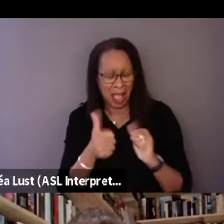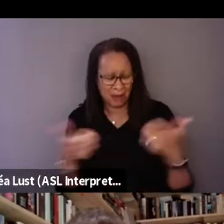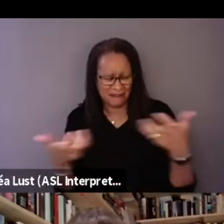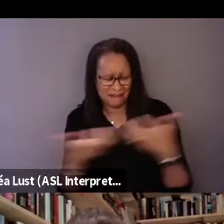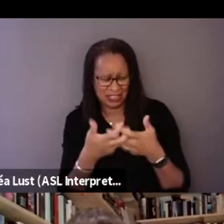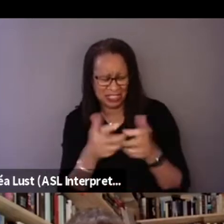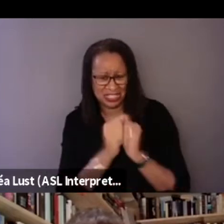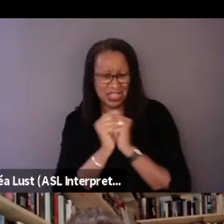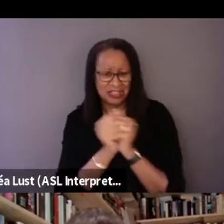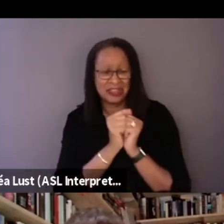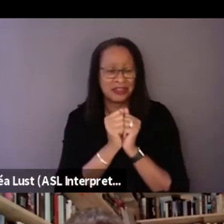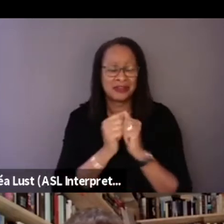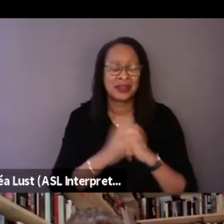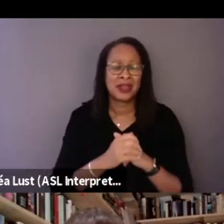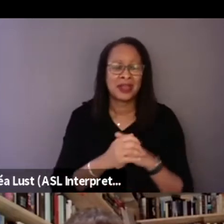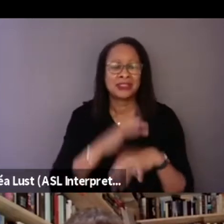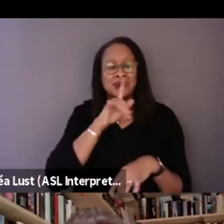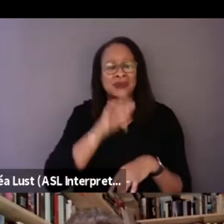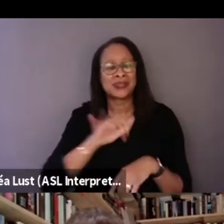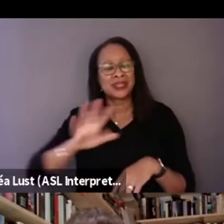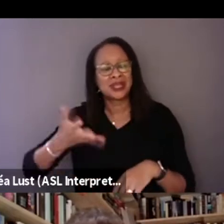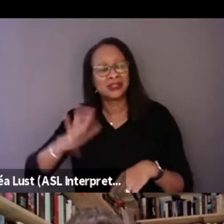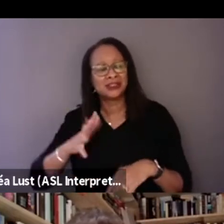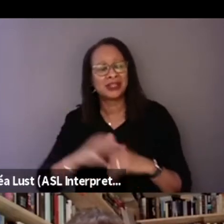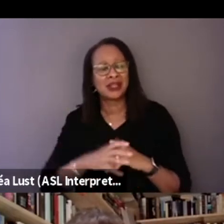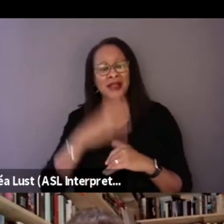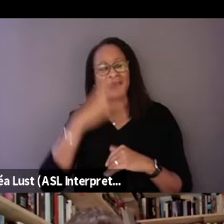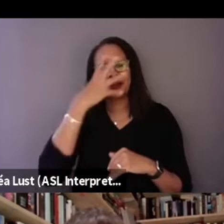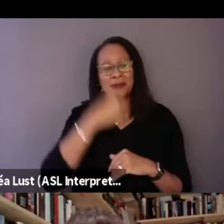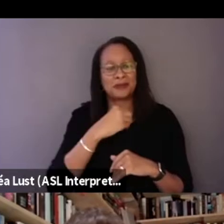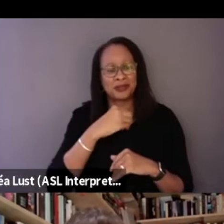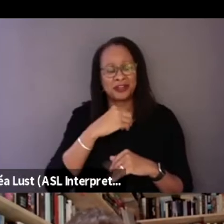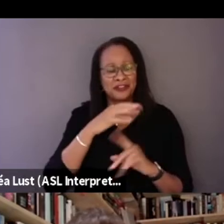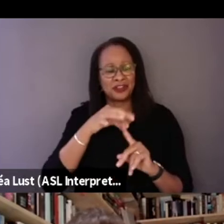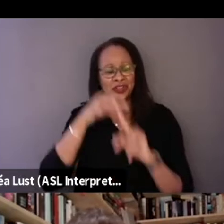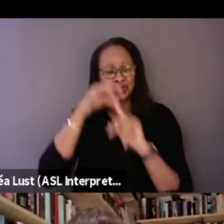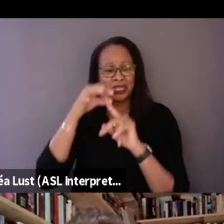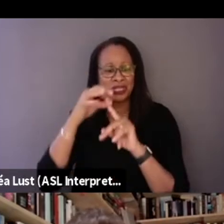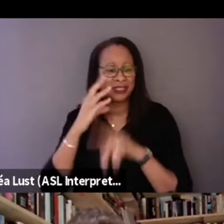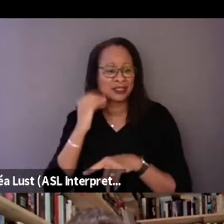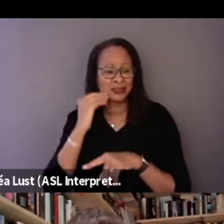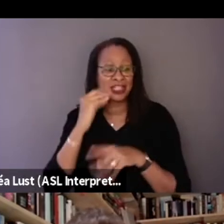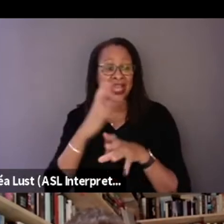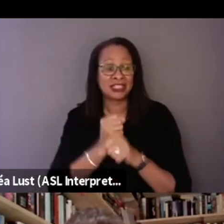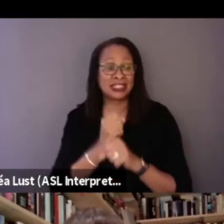So it was really kind of a beautiful and unique experience to get to see them all develop relationships together